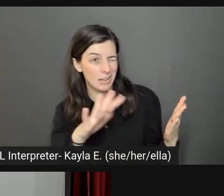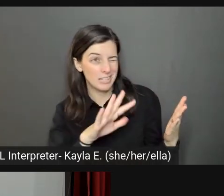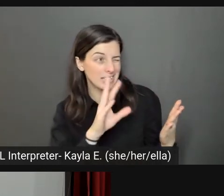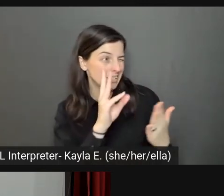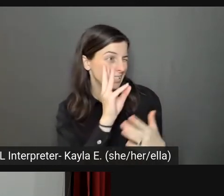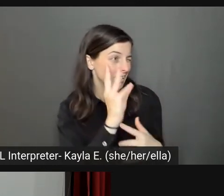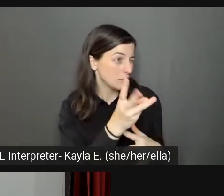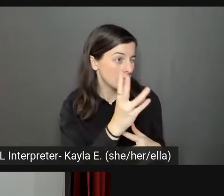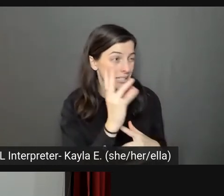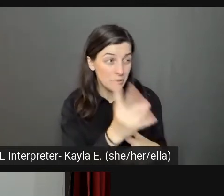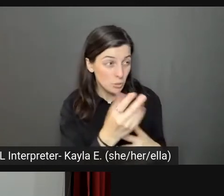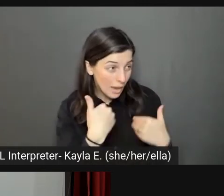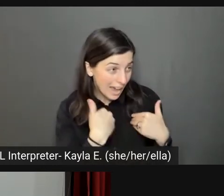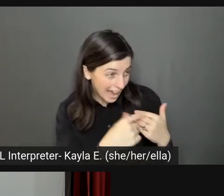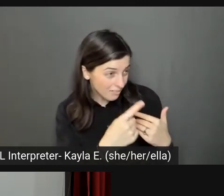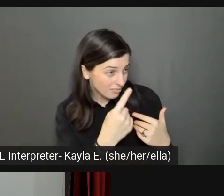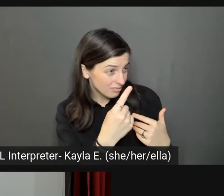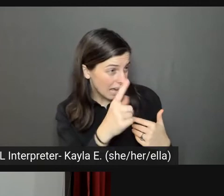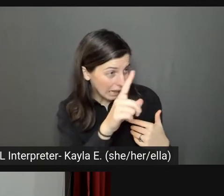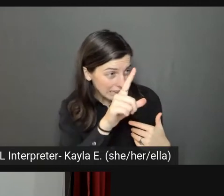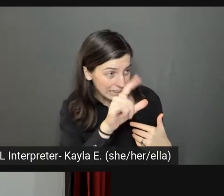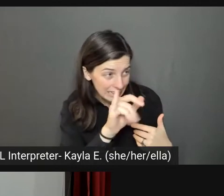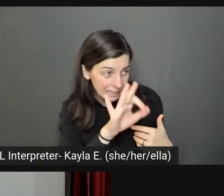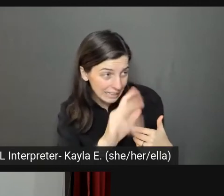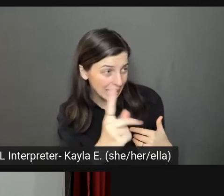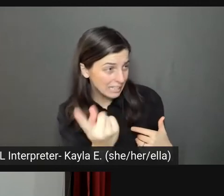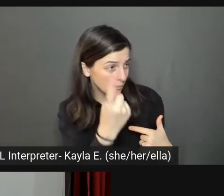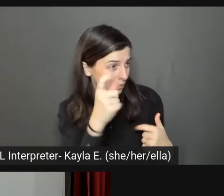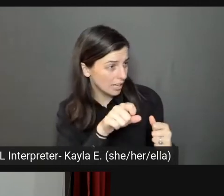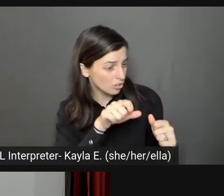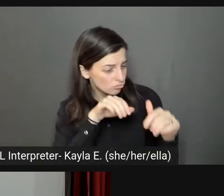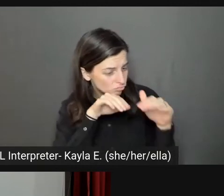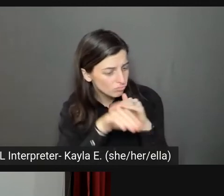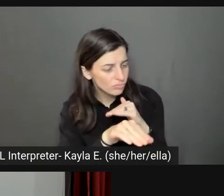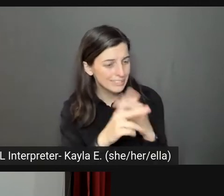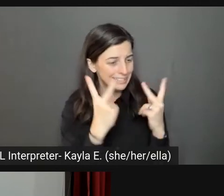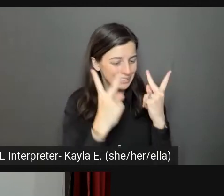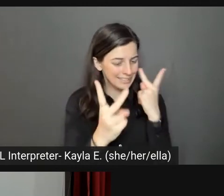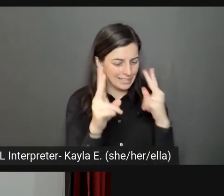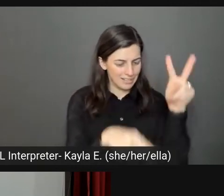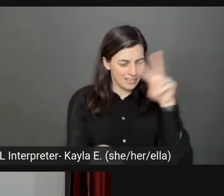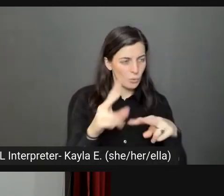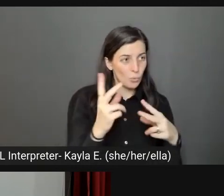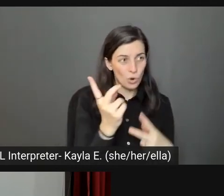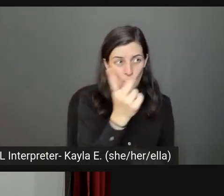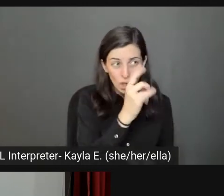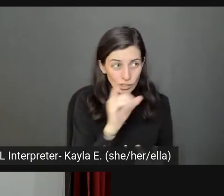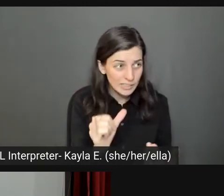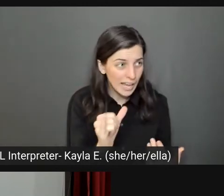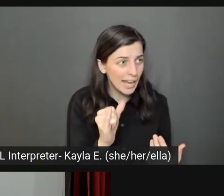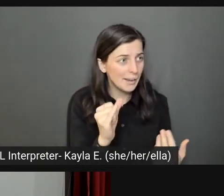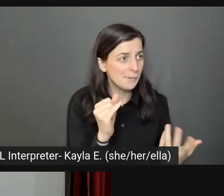I don't know if you have a link that they can go to or a place that they can see or something, just to see a little bit